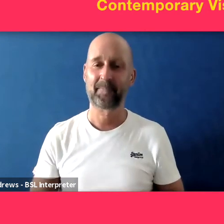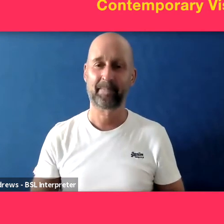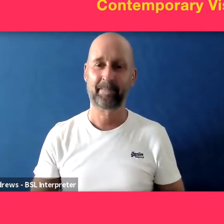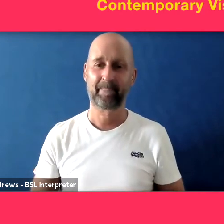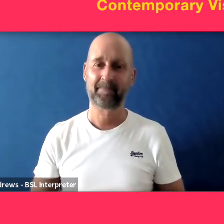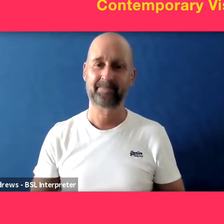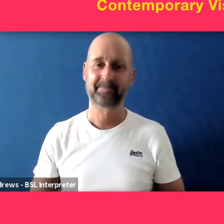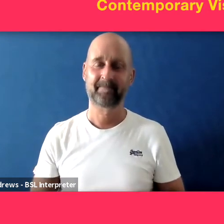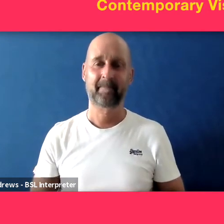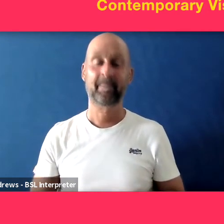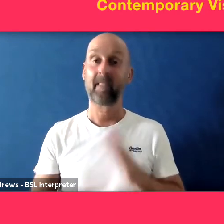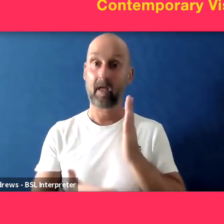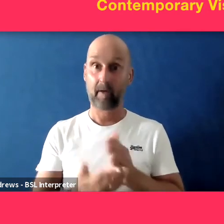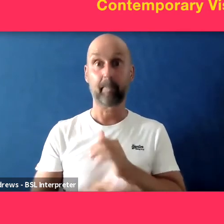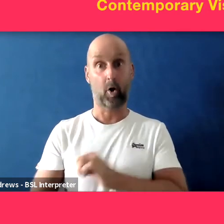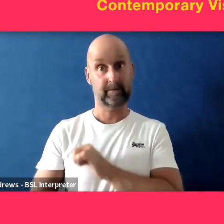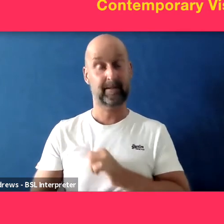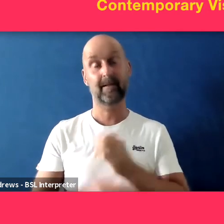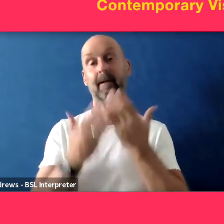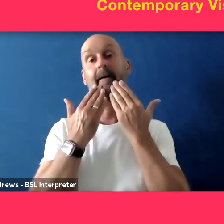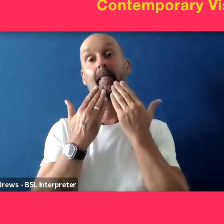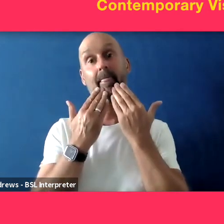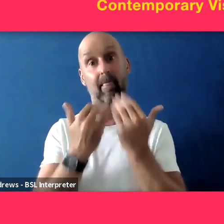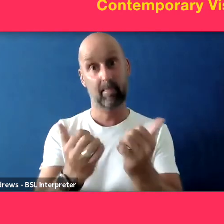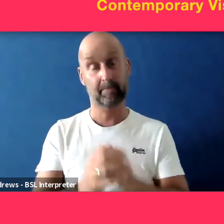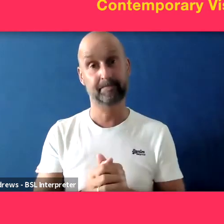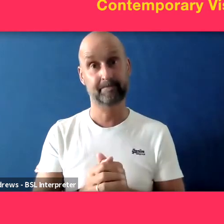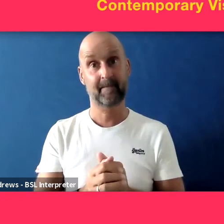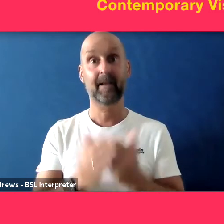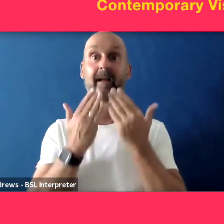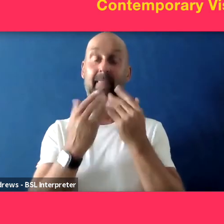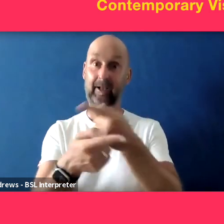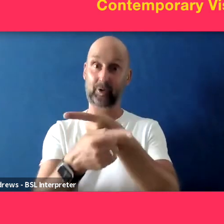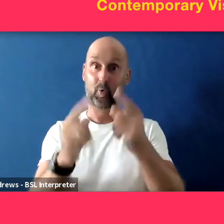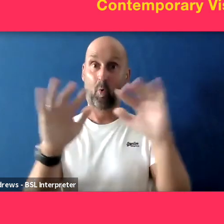Really, honestly, thank you ever so much. Thank you to you the audience for being there,